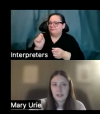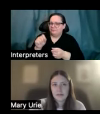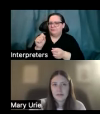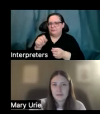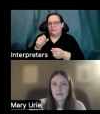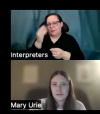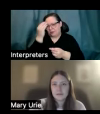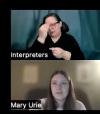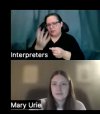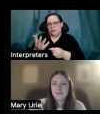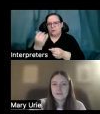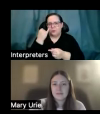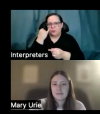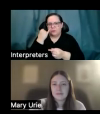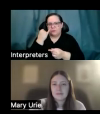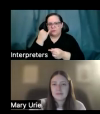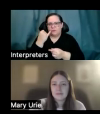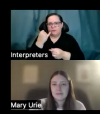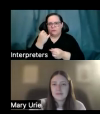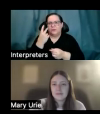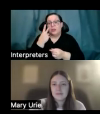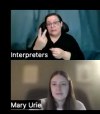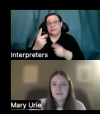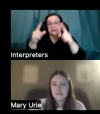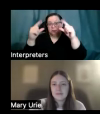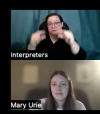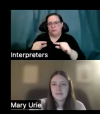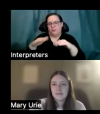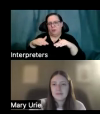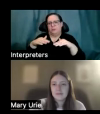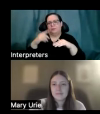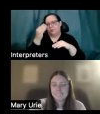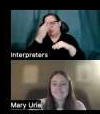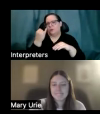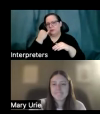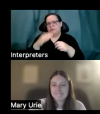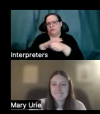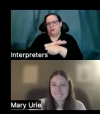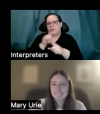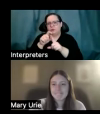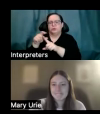know if I see it's on the bottom, I'll let you know if it ends up covering up words, but that should be better as far as